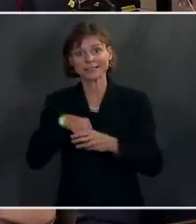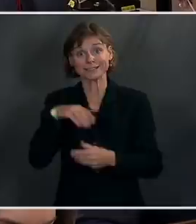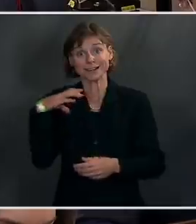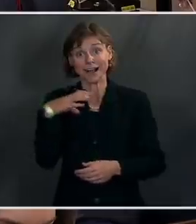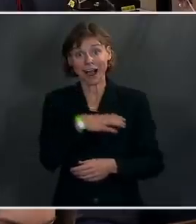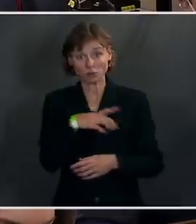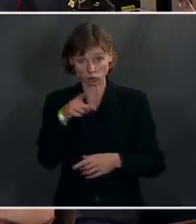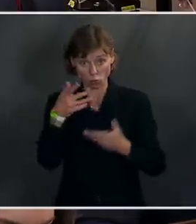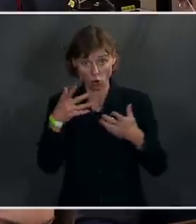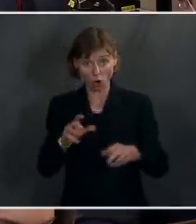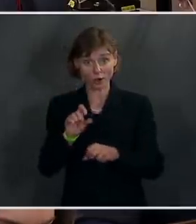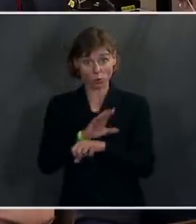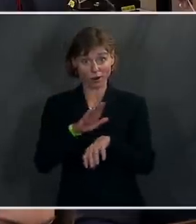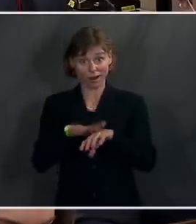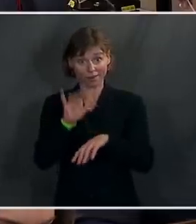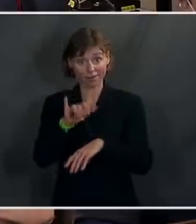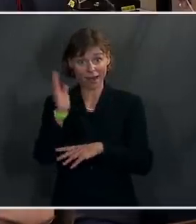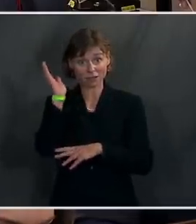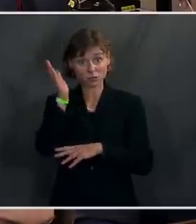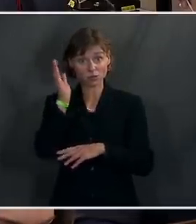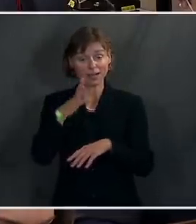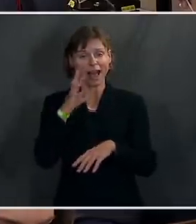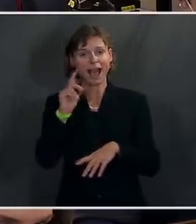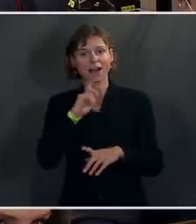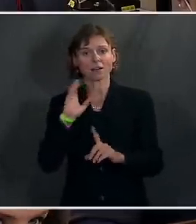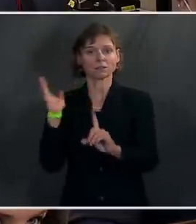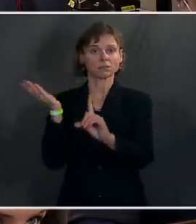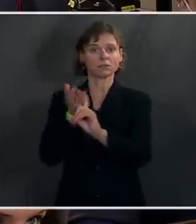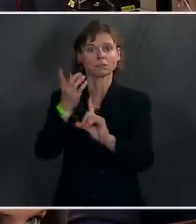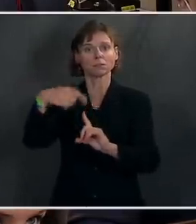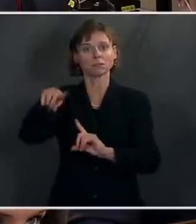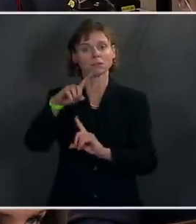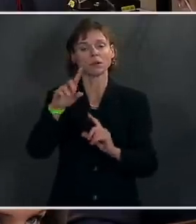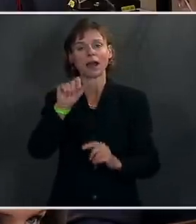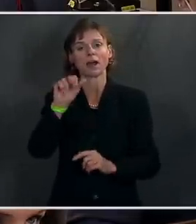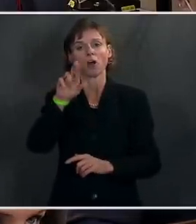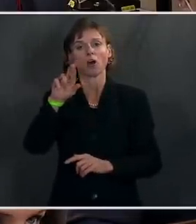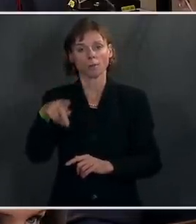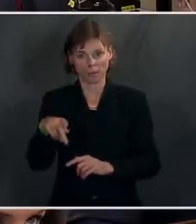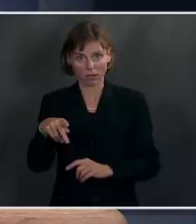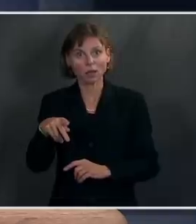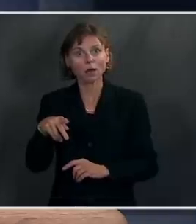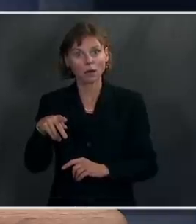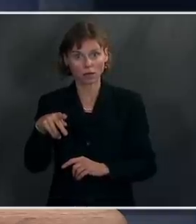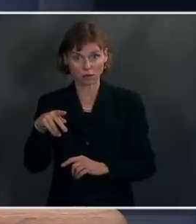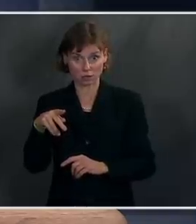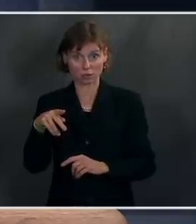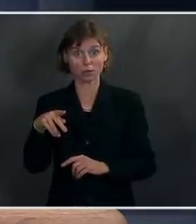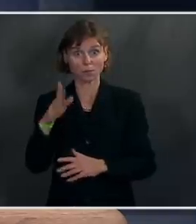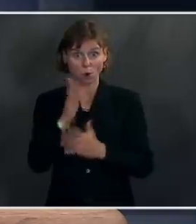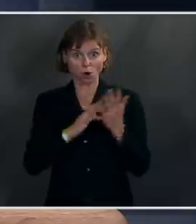and is selling the American Rescue package part of that? And in what way? Ms. Psaki: Not yet and not yet.